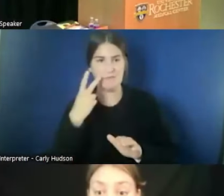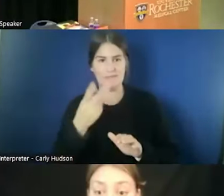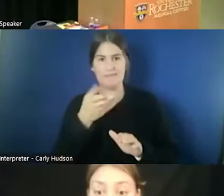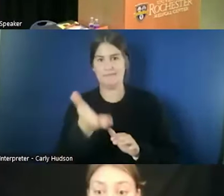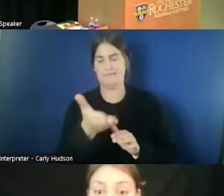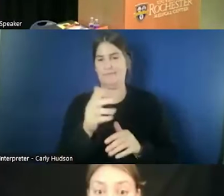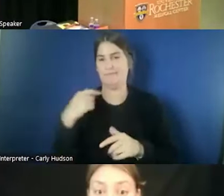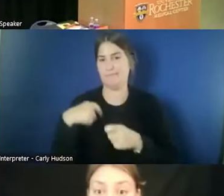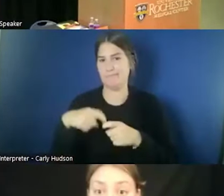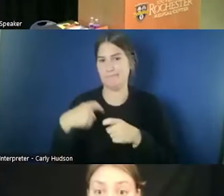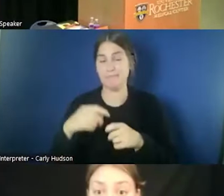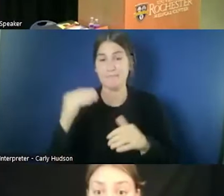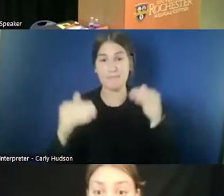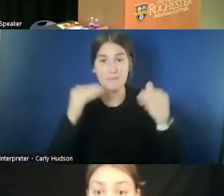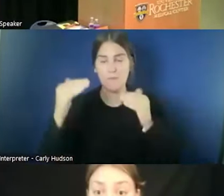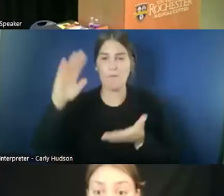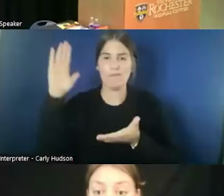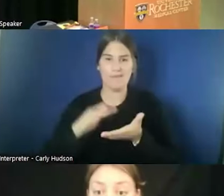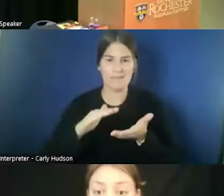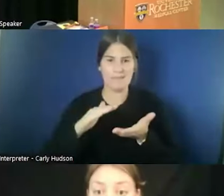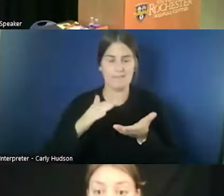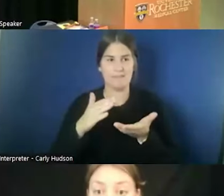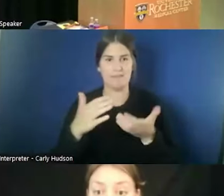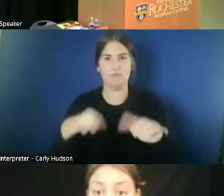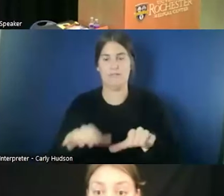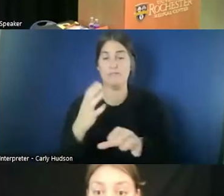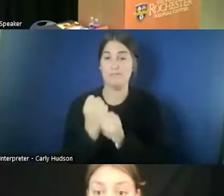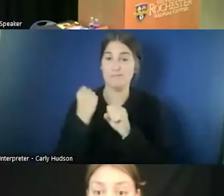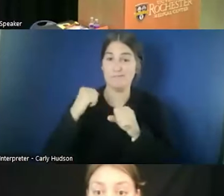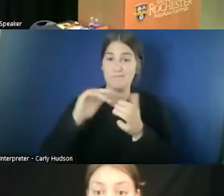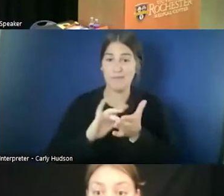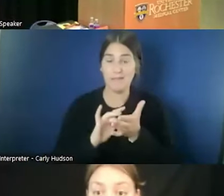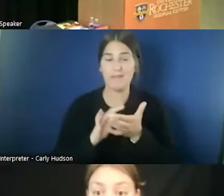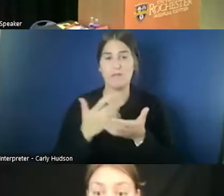adults are less likely to get needed medications less likely to have a relationship with a primary